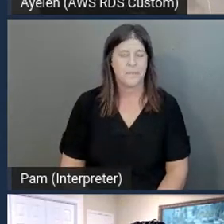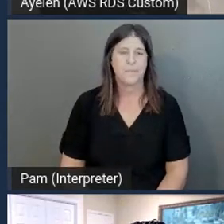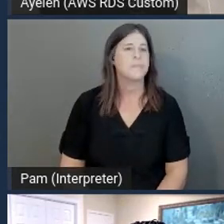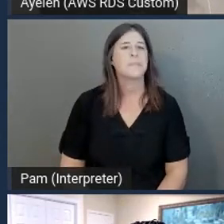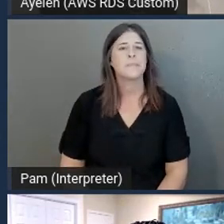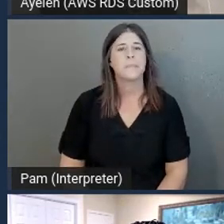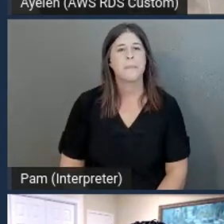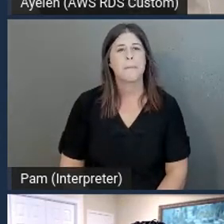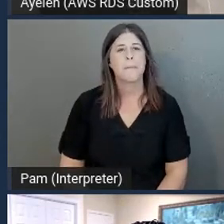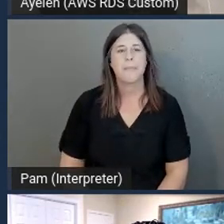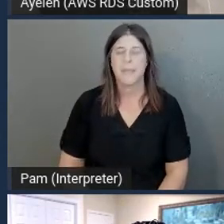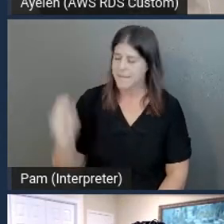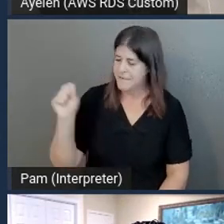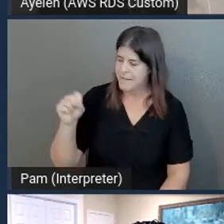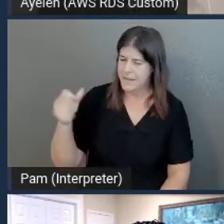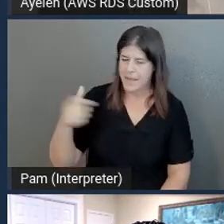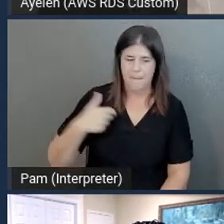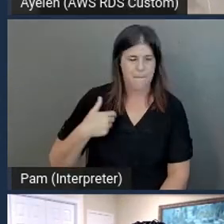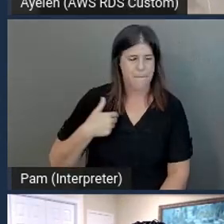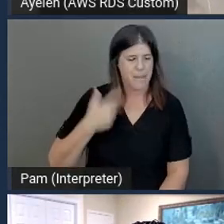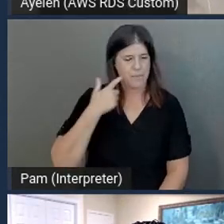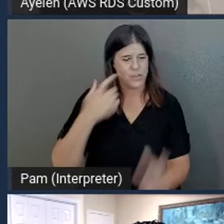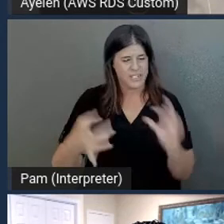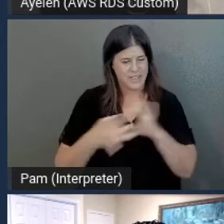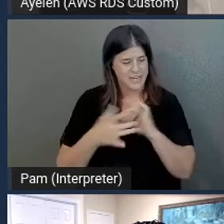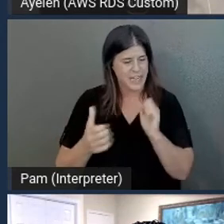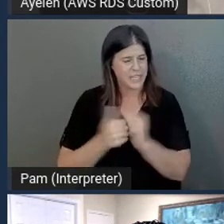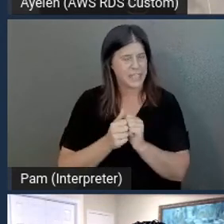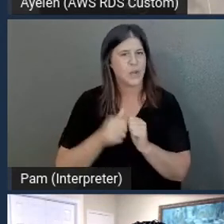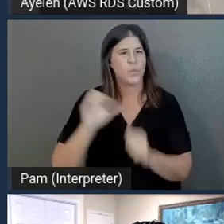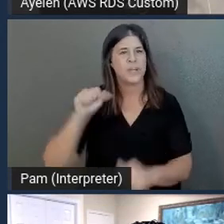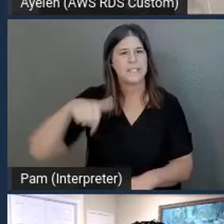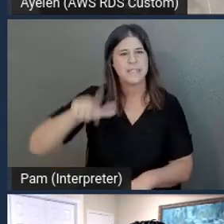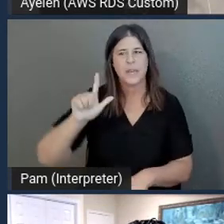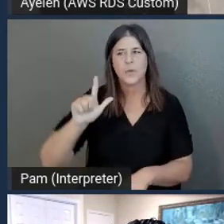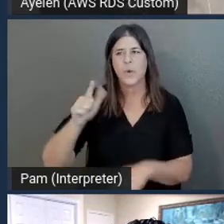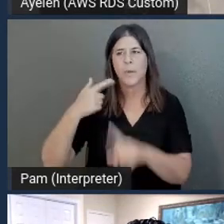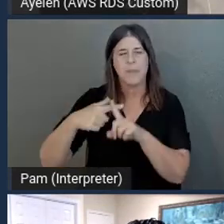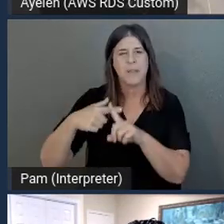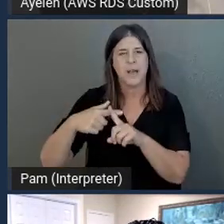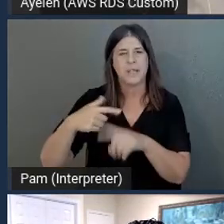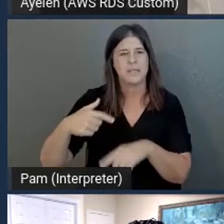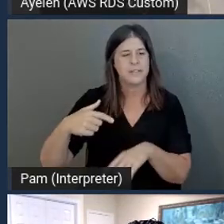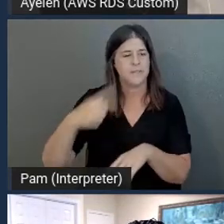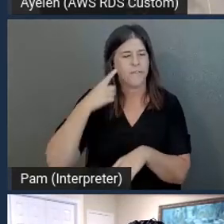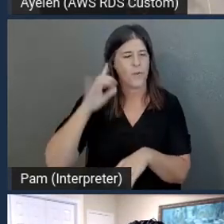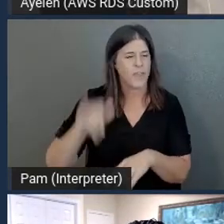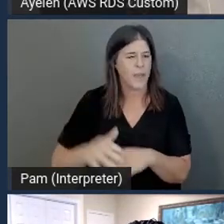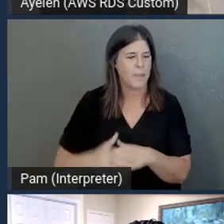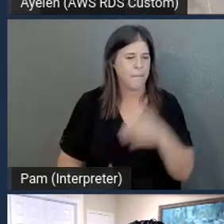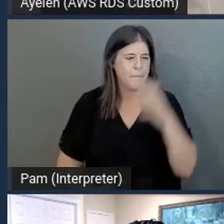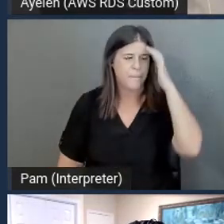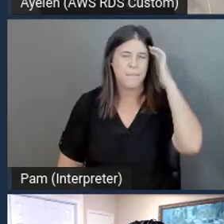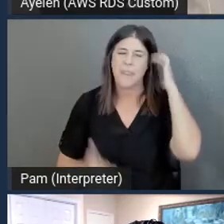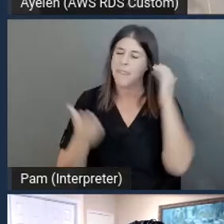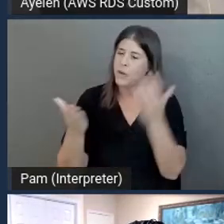Yep. I'm just connecting to plus STB user. There you go.